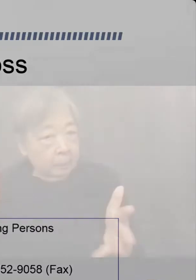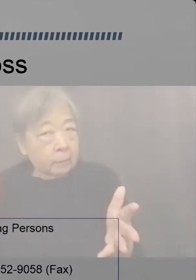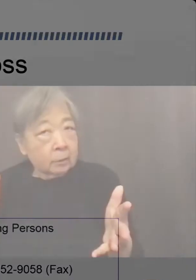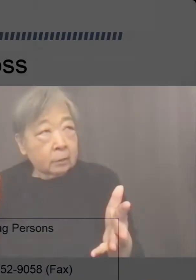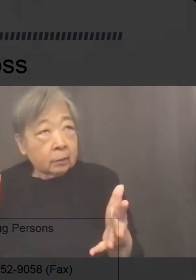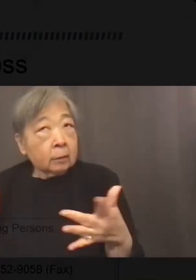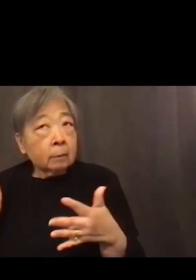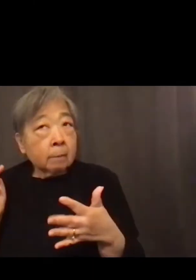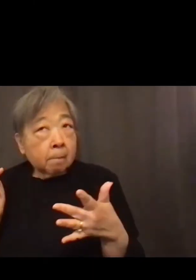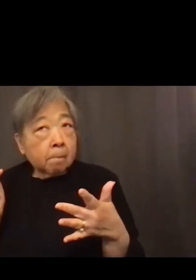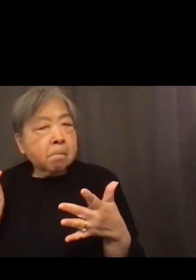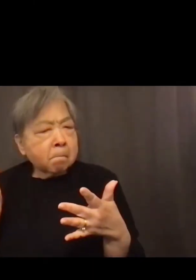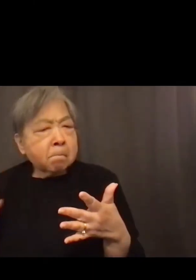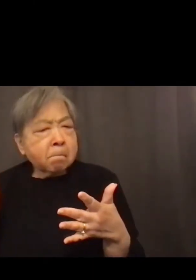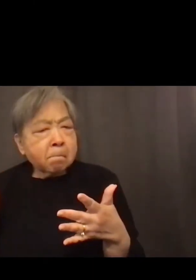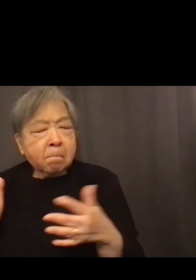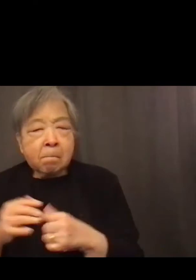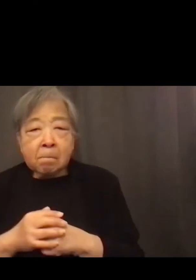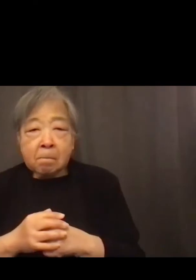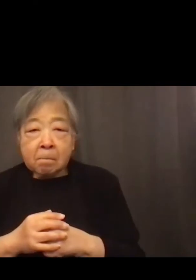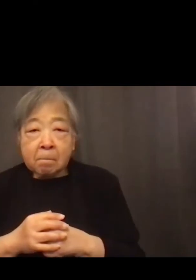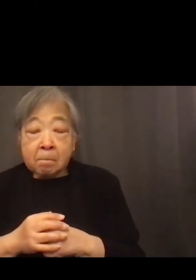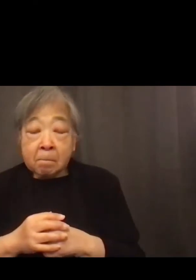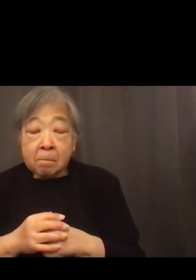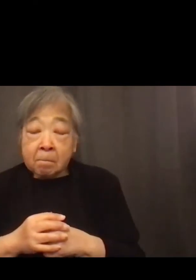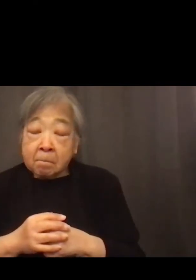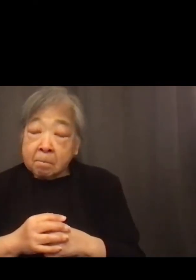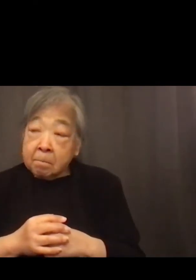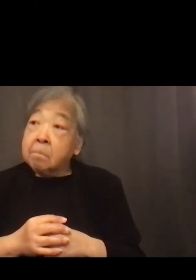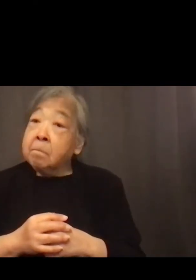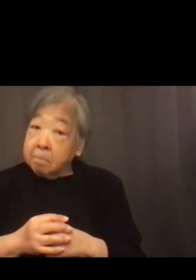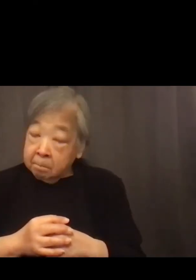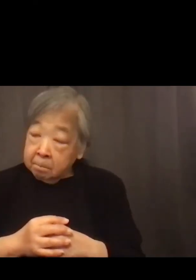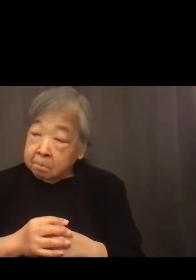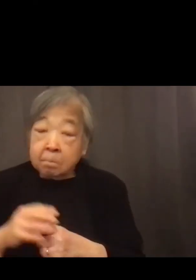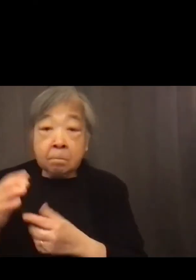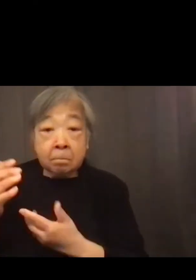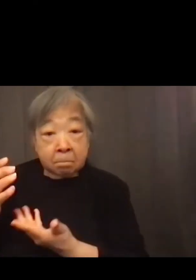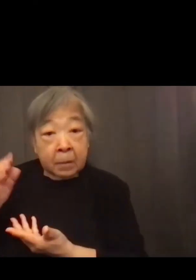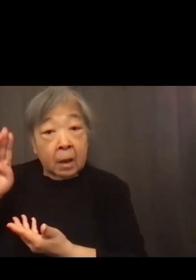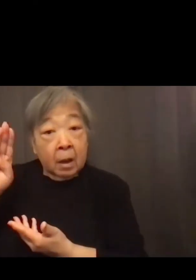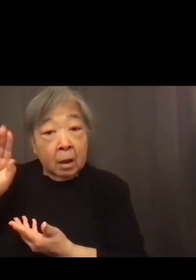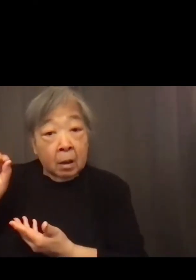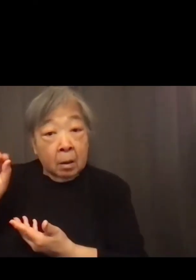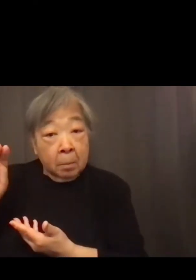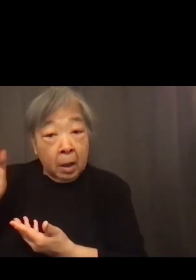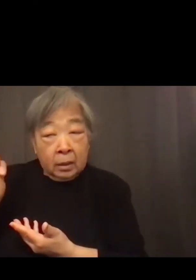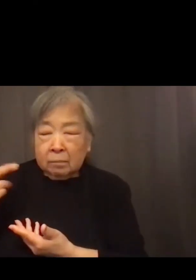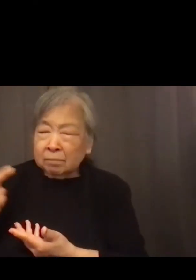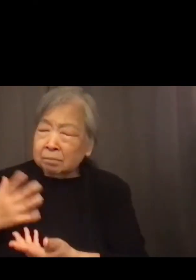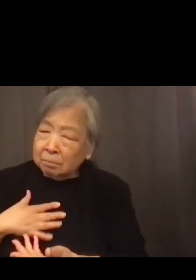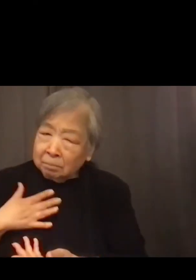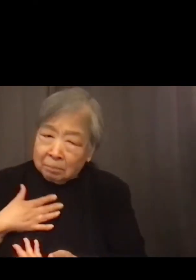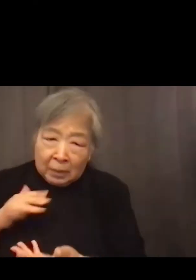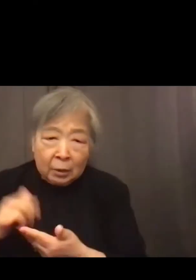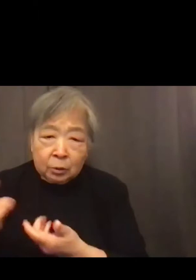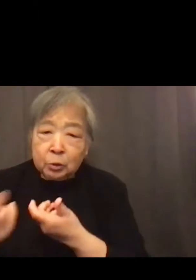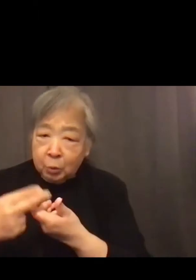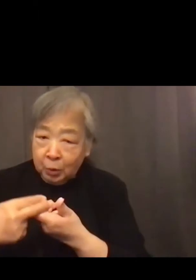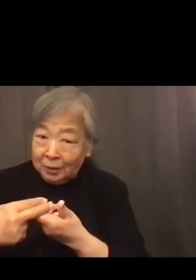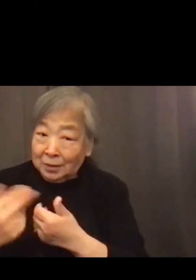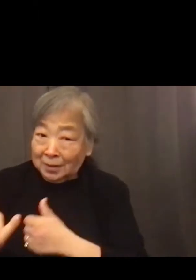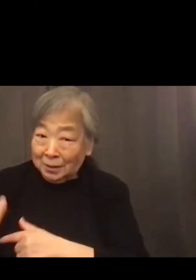All right Bonnie and I are so glad you could join us for this today.